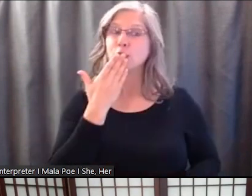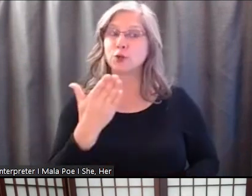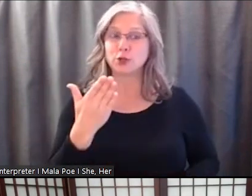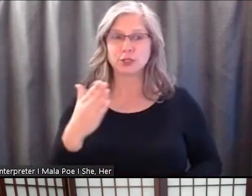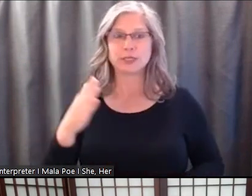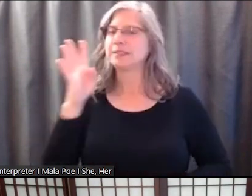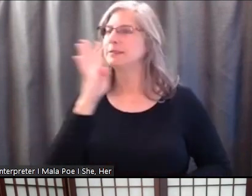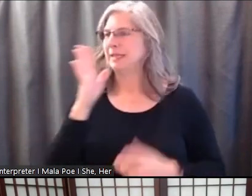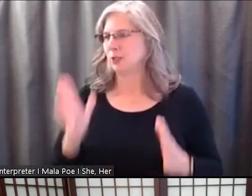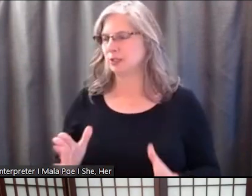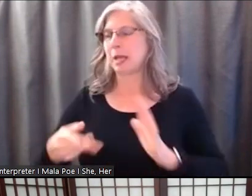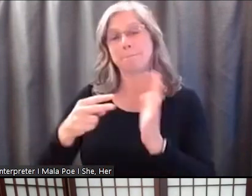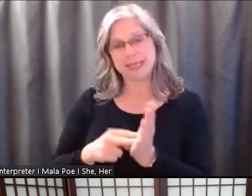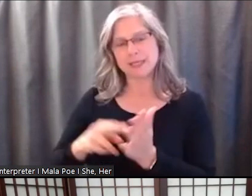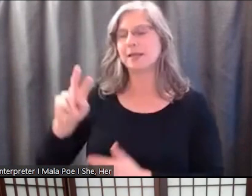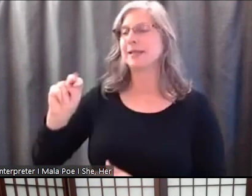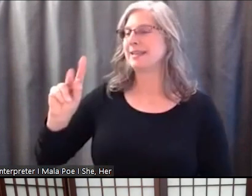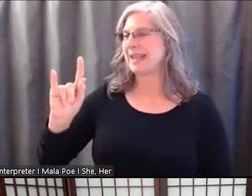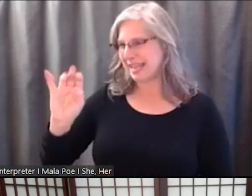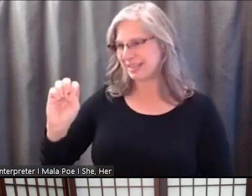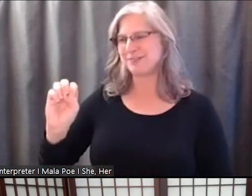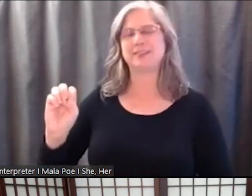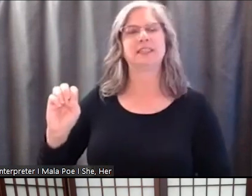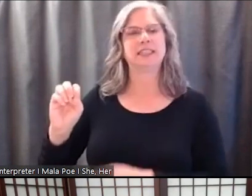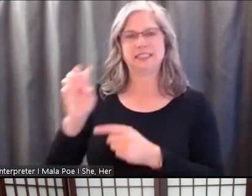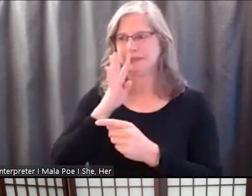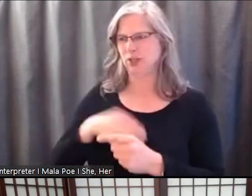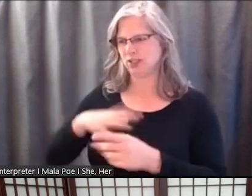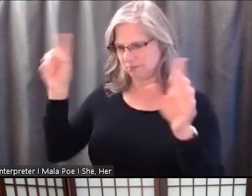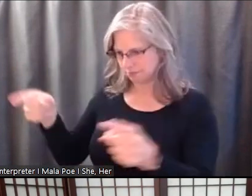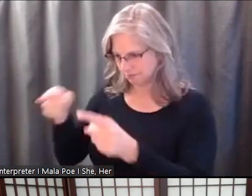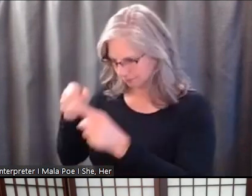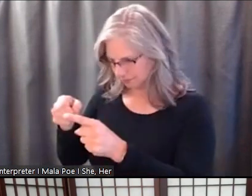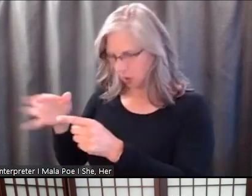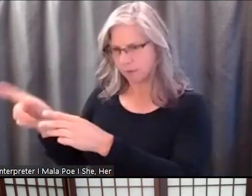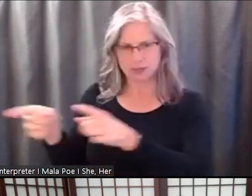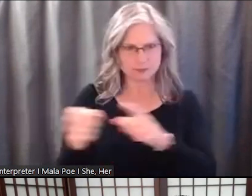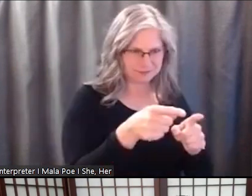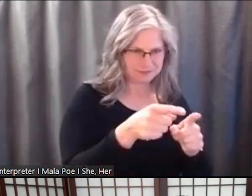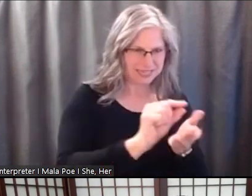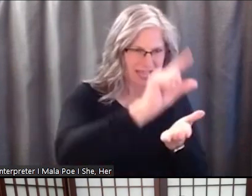and that usually means nativespeaker in a very narrow sense of the term, lowercase "n,", but sometimes also uppercase "N".